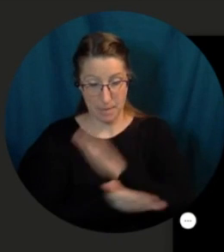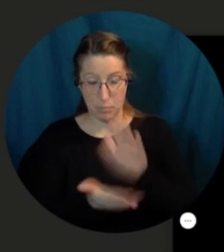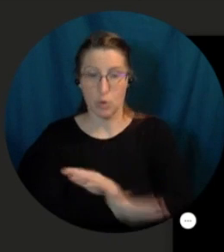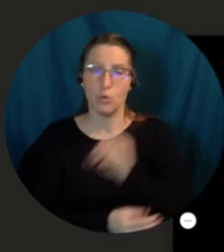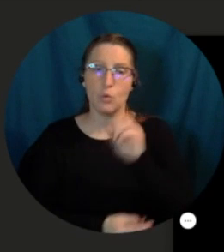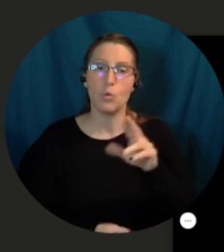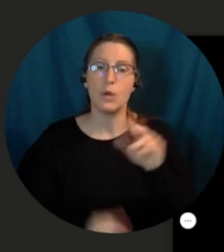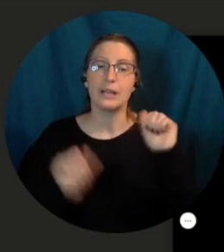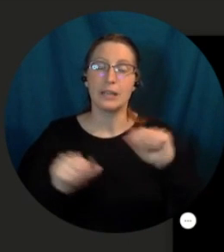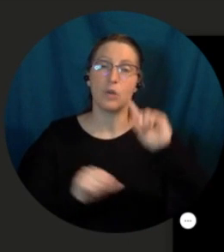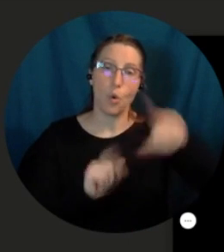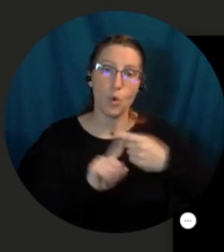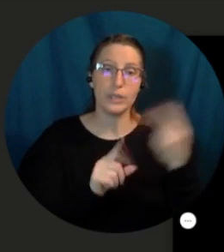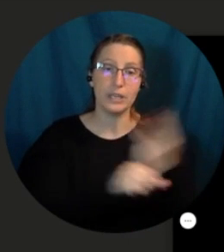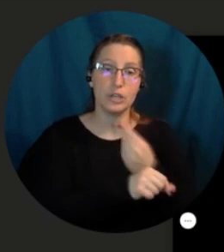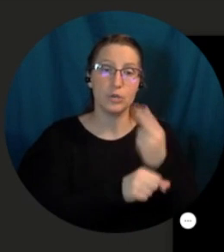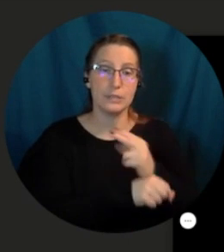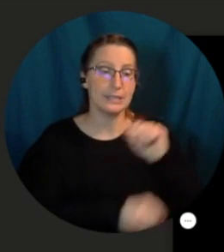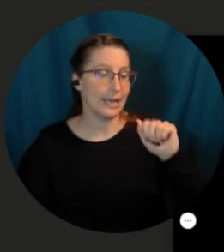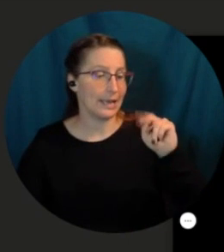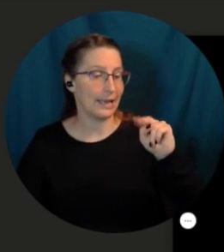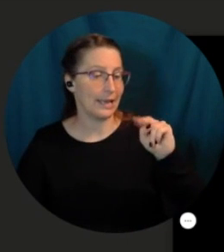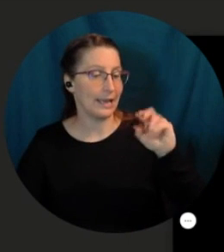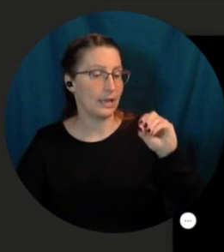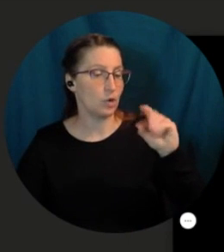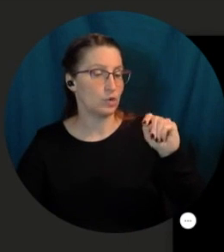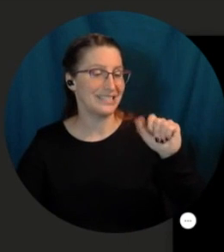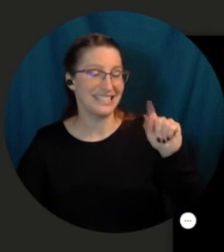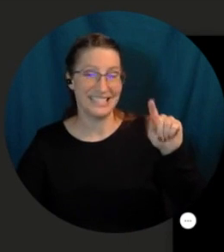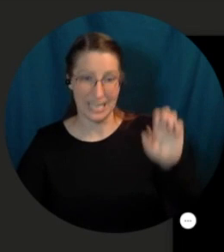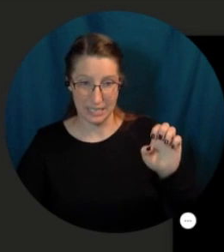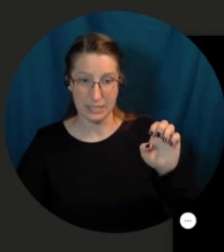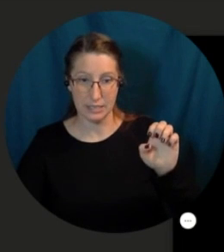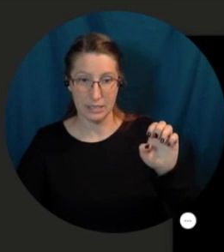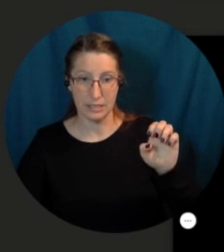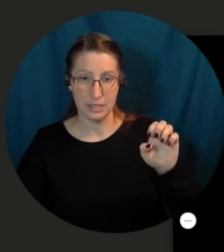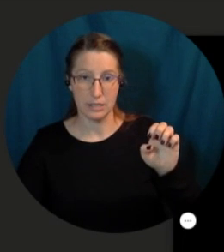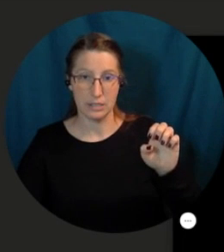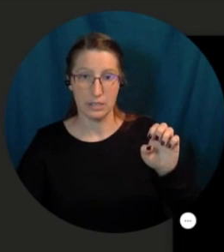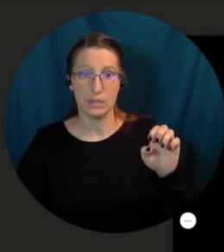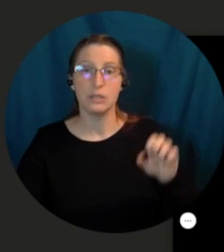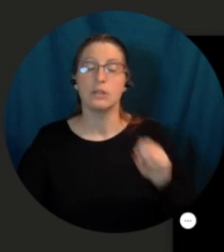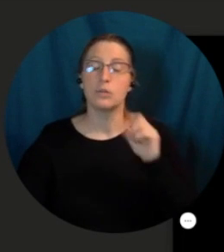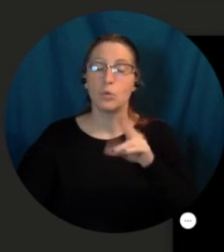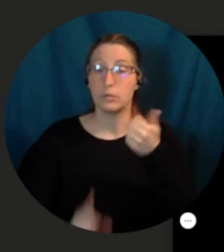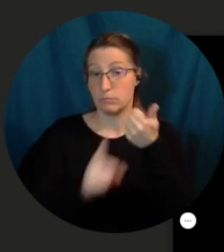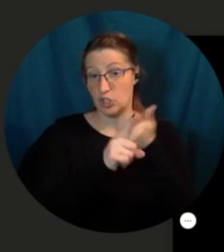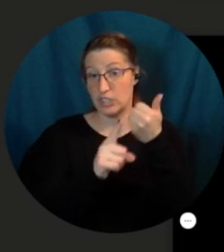or if you as the person giving the instructions or modeling